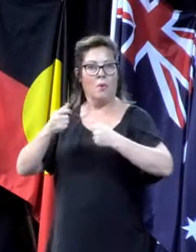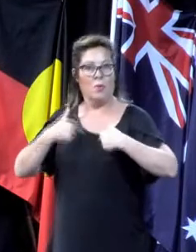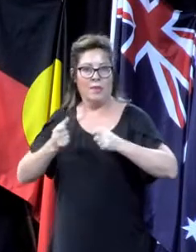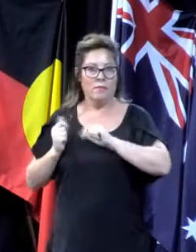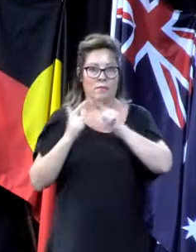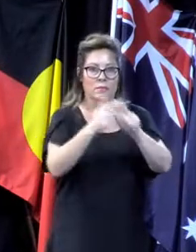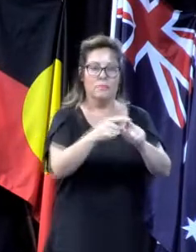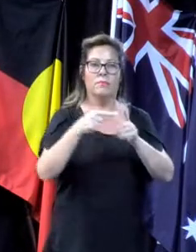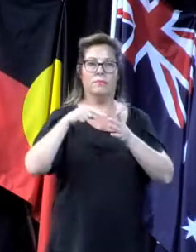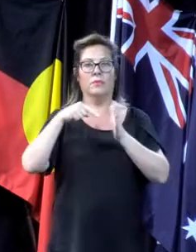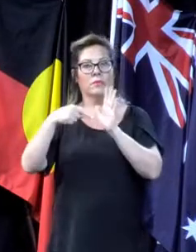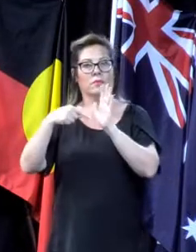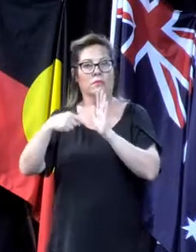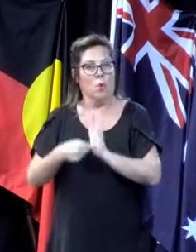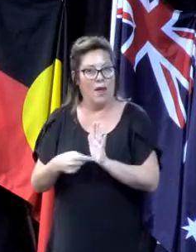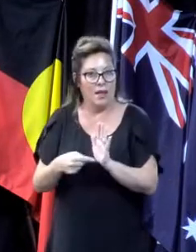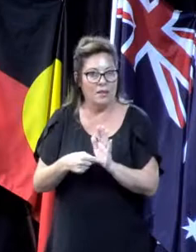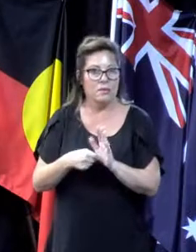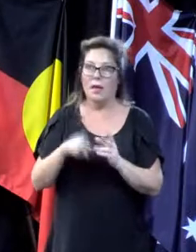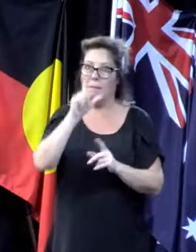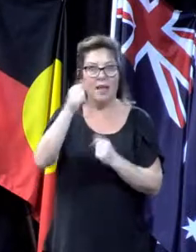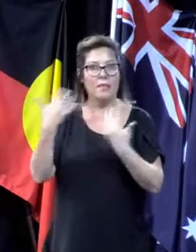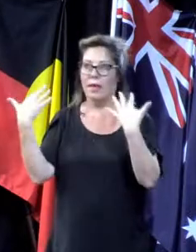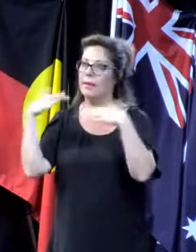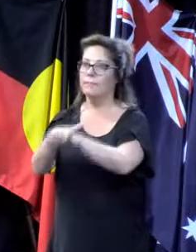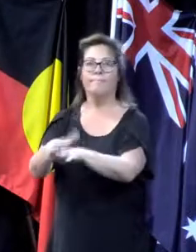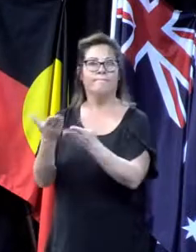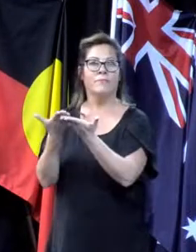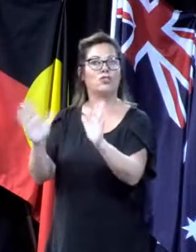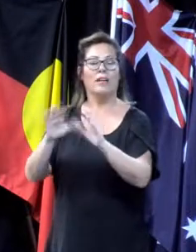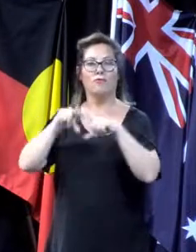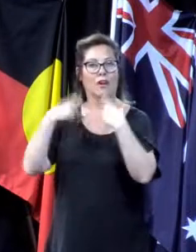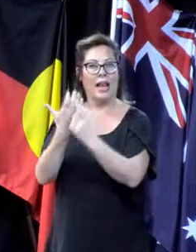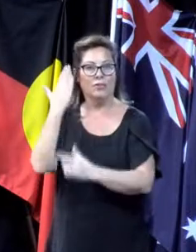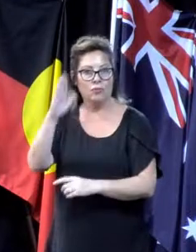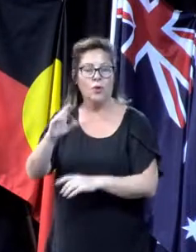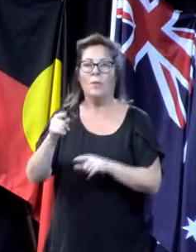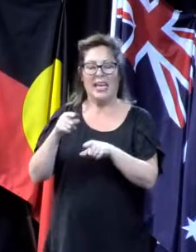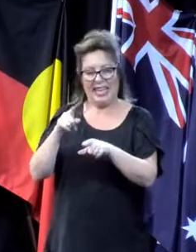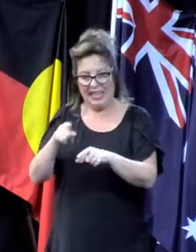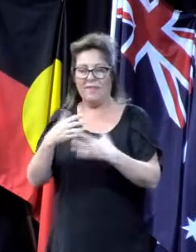They attend mainstream classrooms. Generally, if they have that level of complex need,